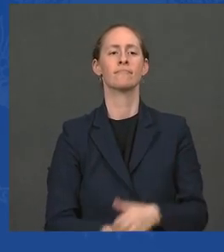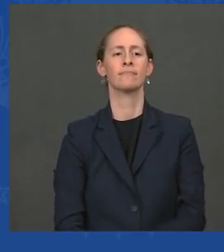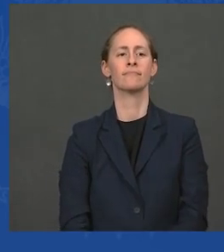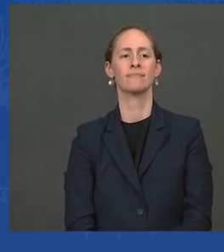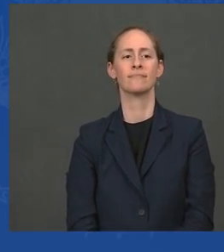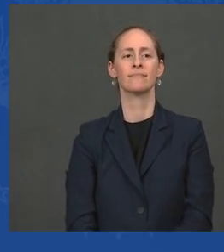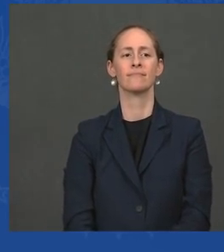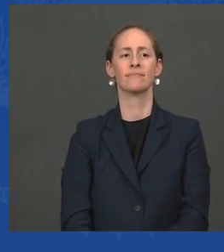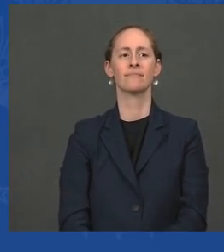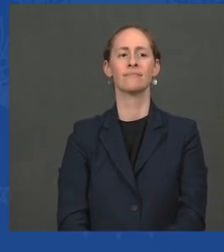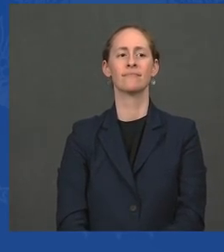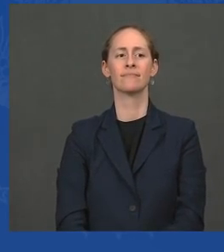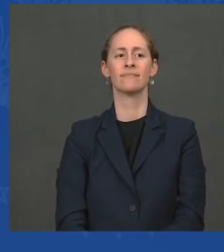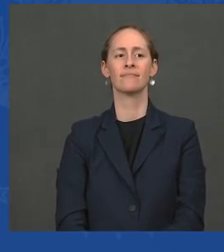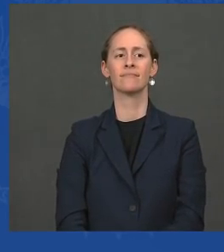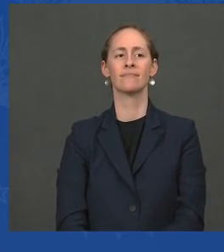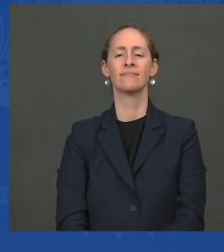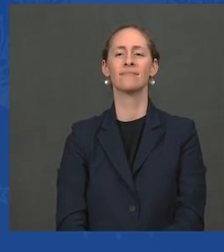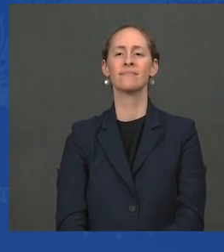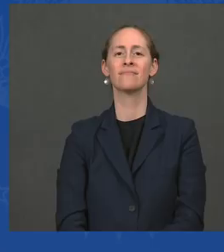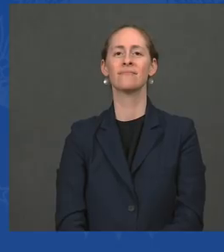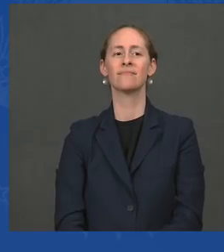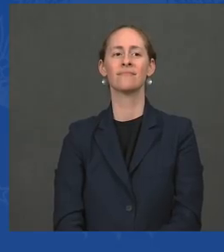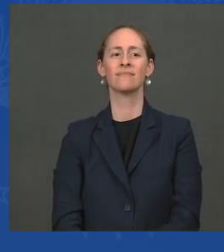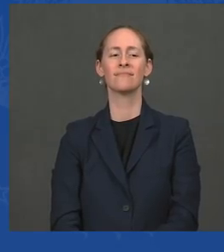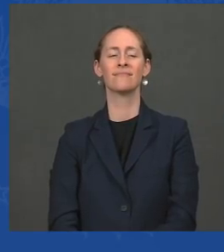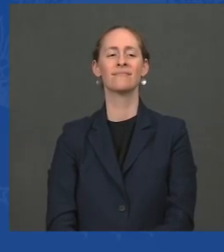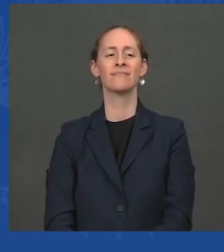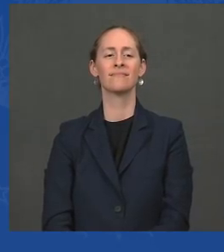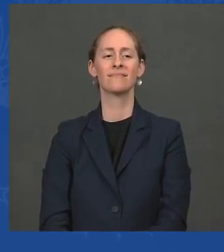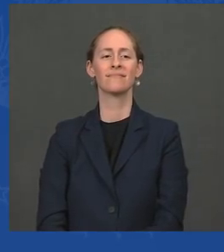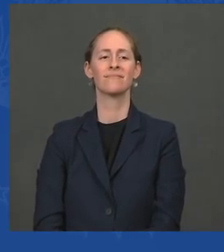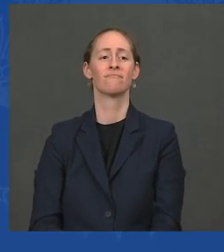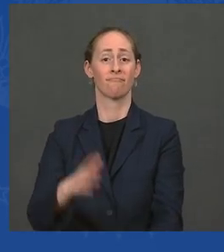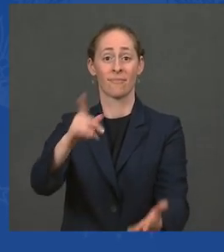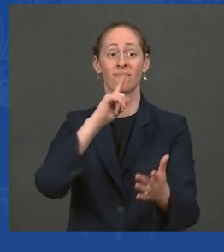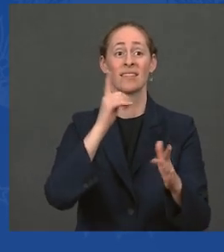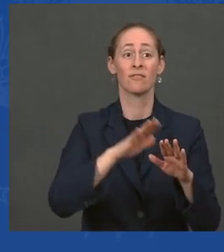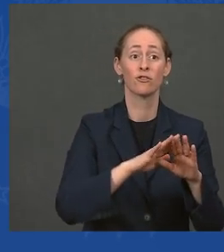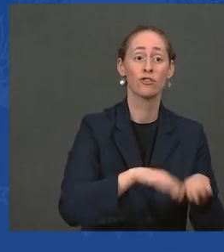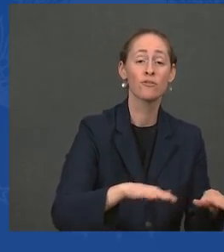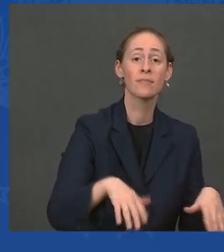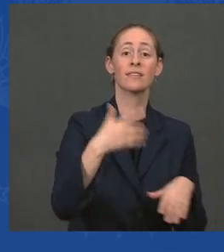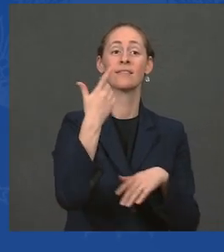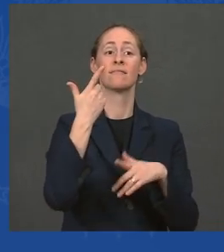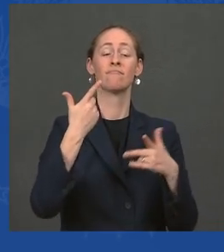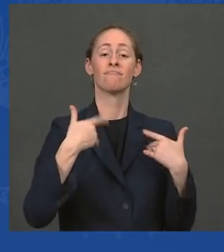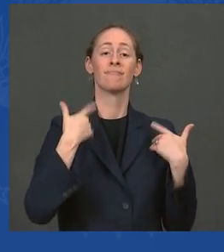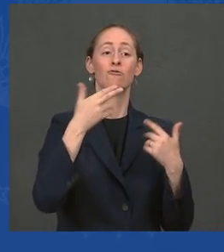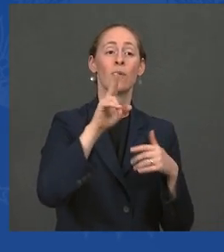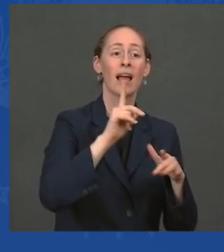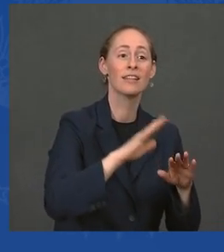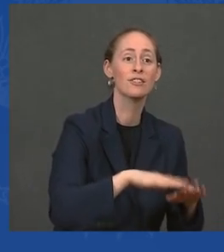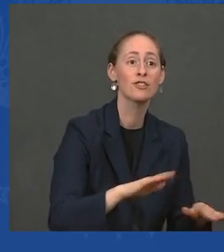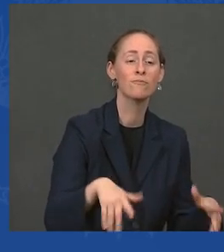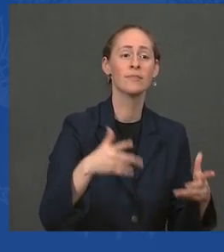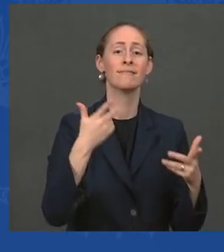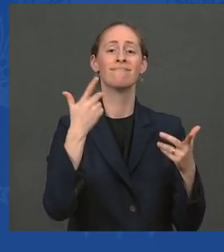And that's because -- look, what do you all do? You all know with your children or your grandchildren. You start talking to them when they're in the cradle. You engage them.